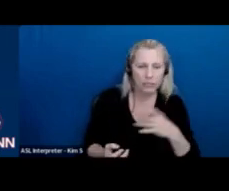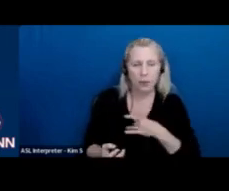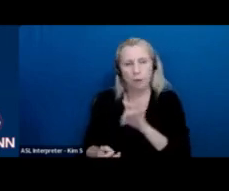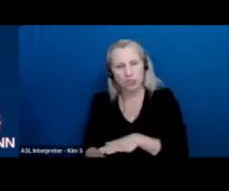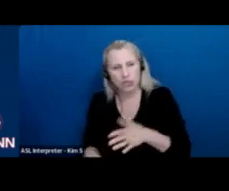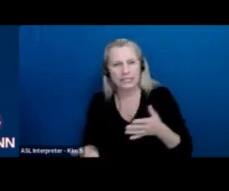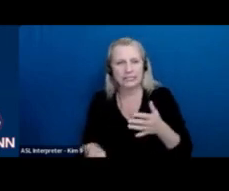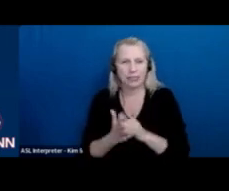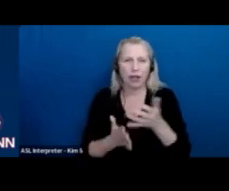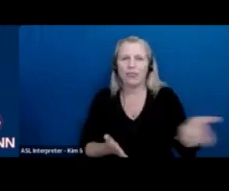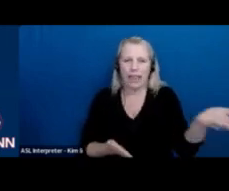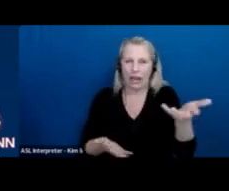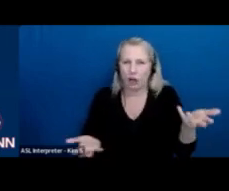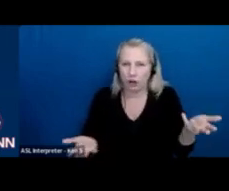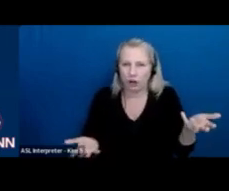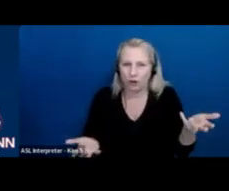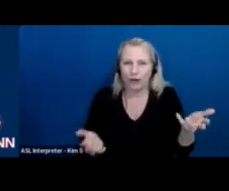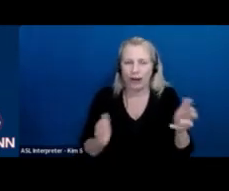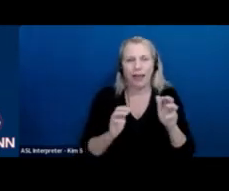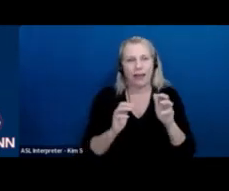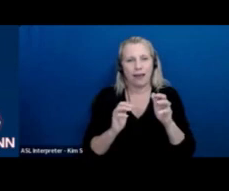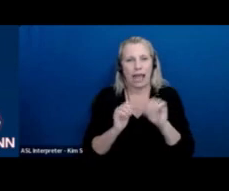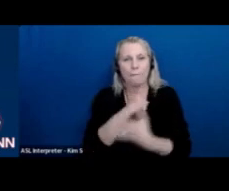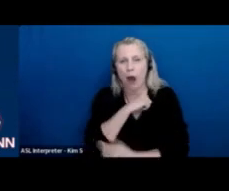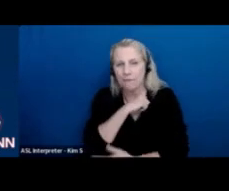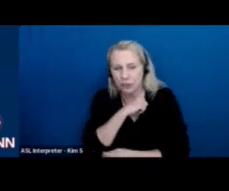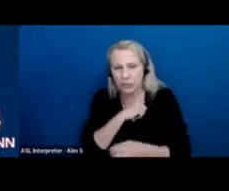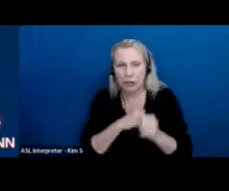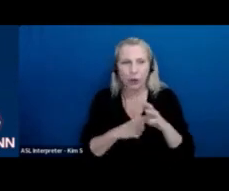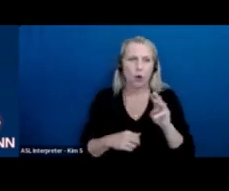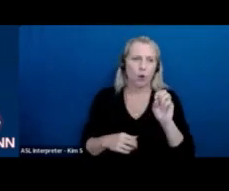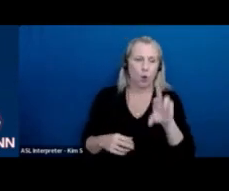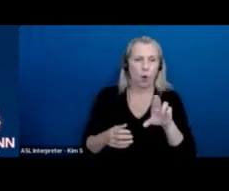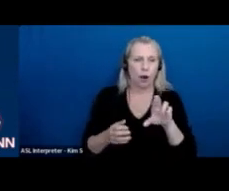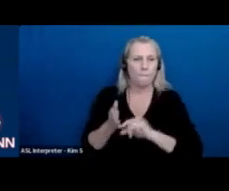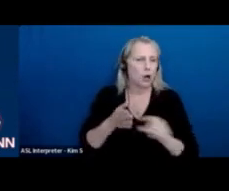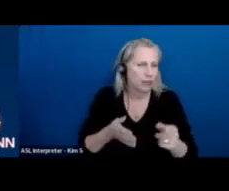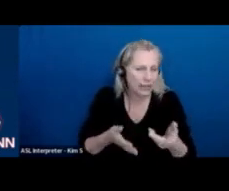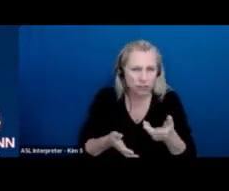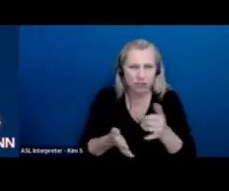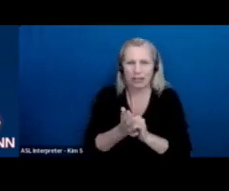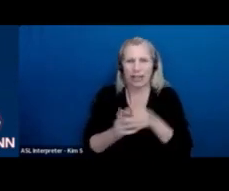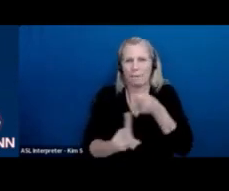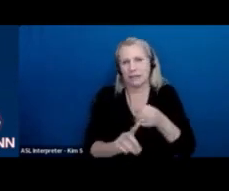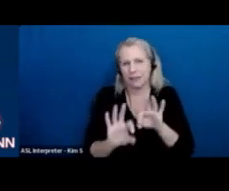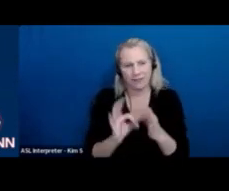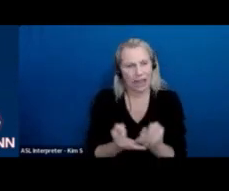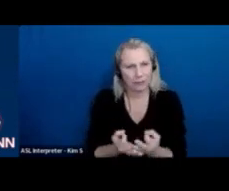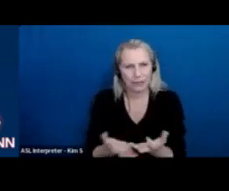that are out there, how hard poverty or marginalization can impact a family. And that leads